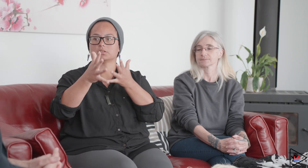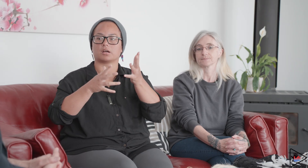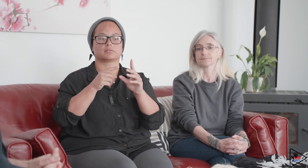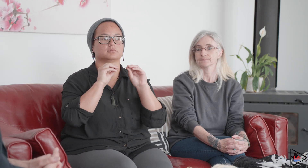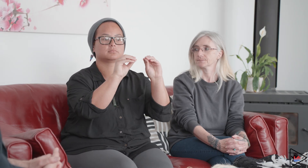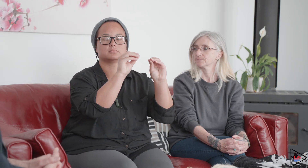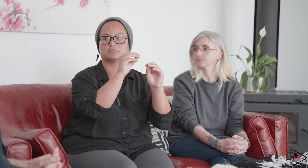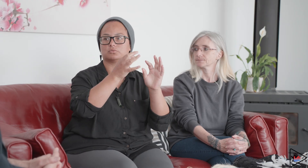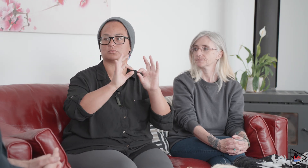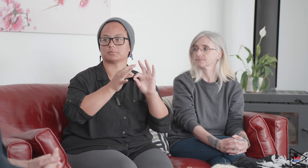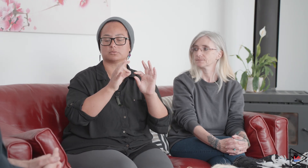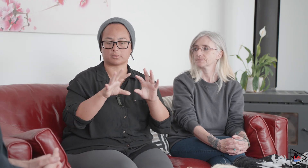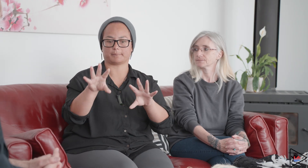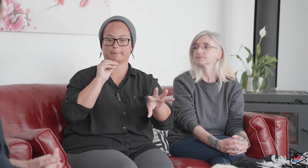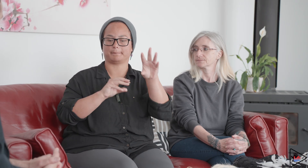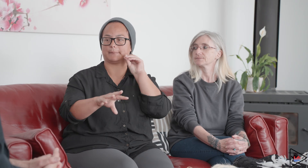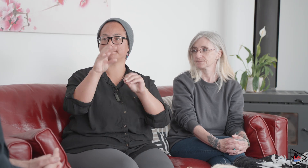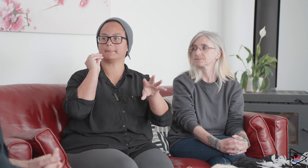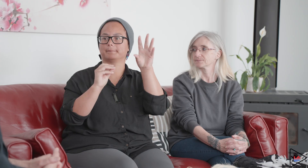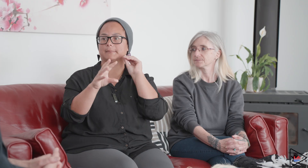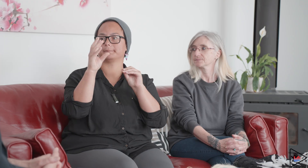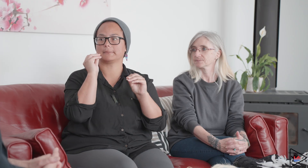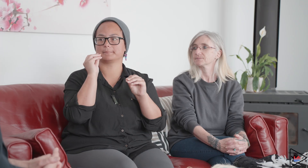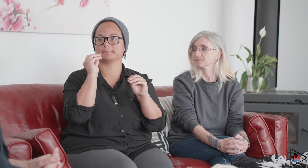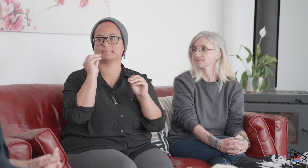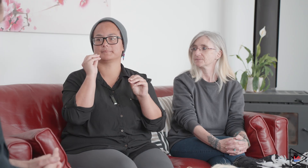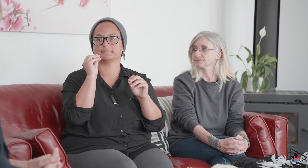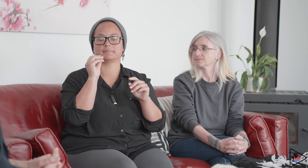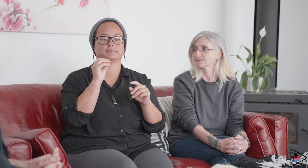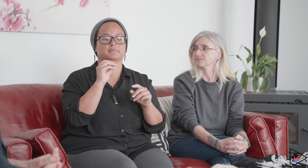signs based on the concepts and then we worked with the interpreter to pick up the language